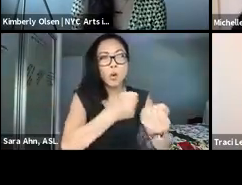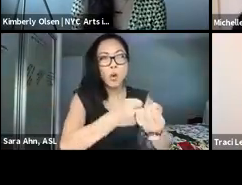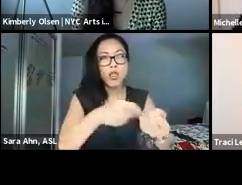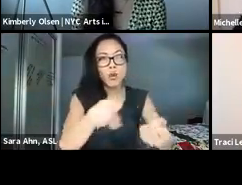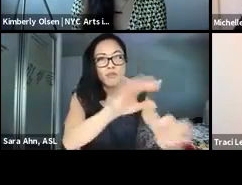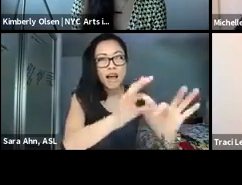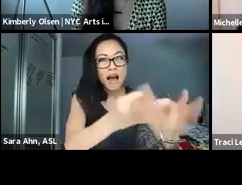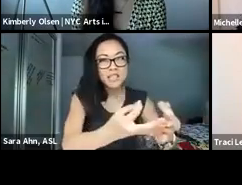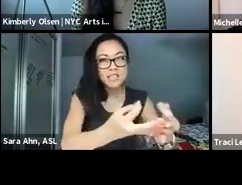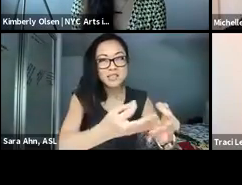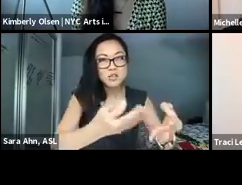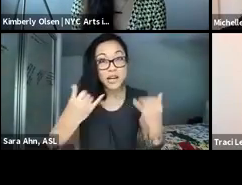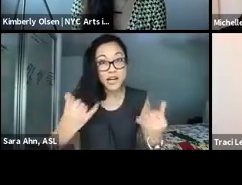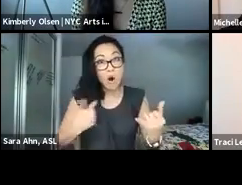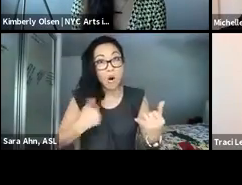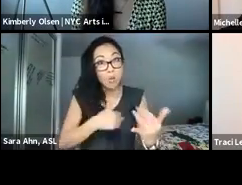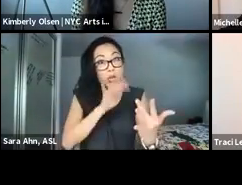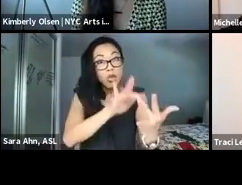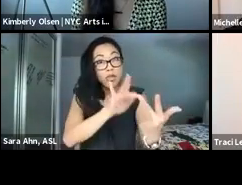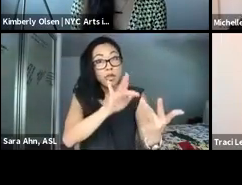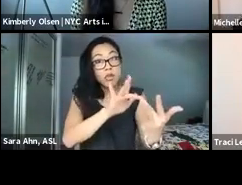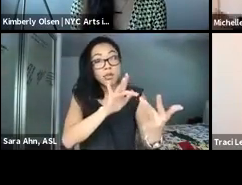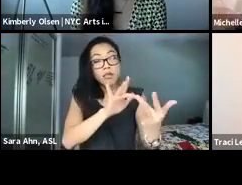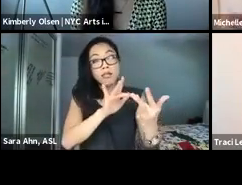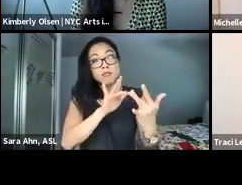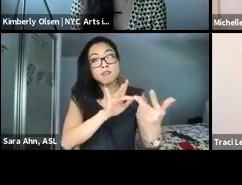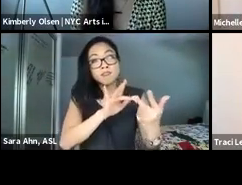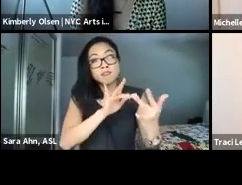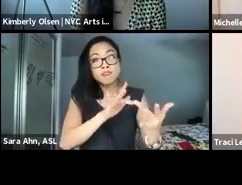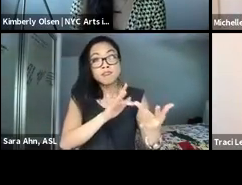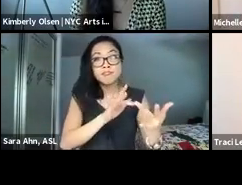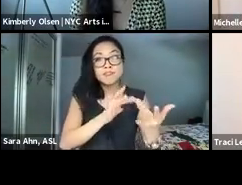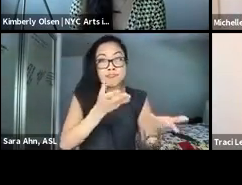the last one. We will be looking at Europe and